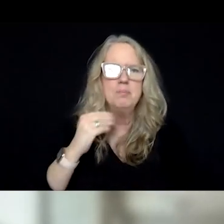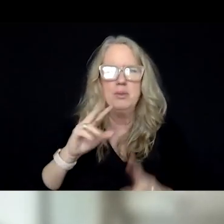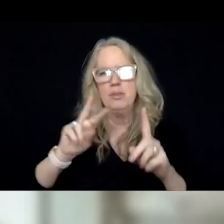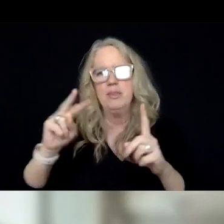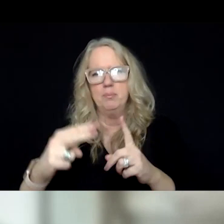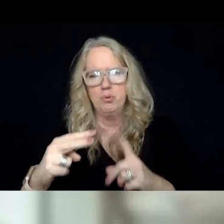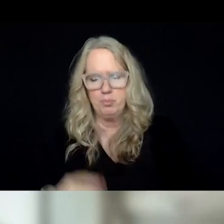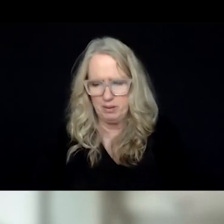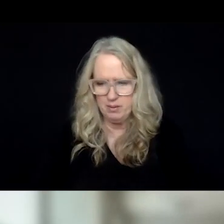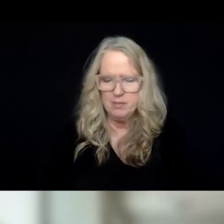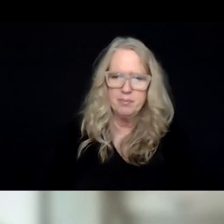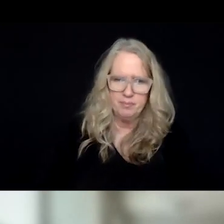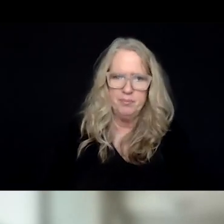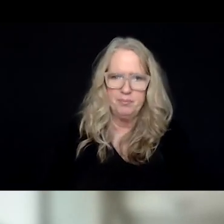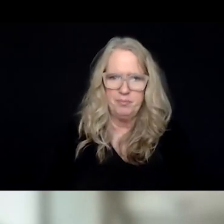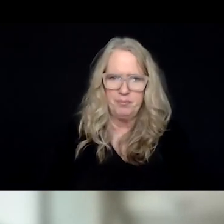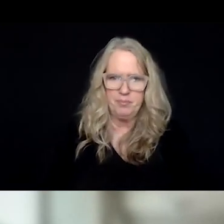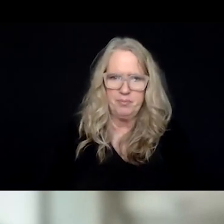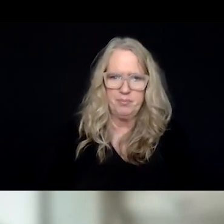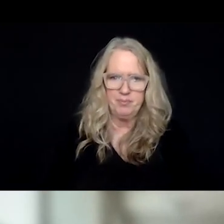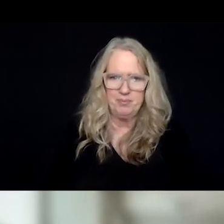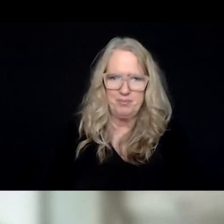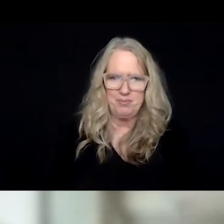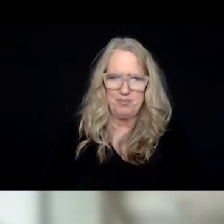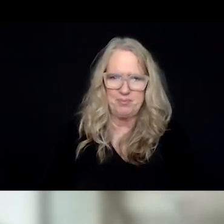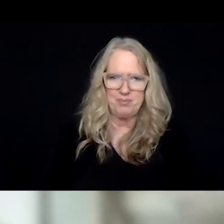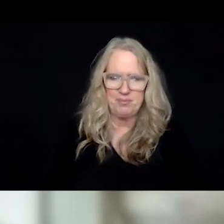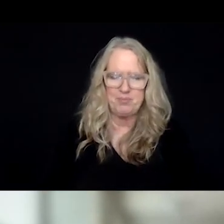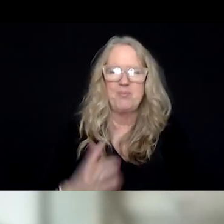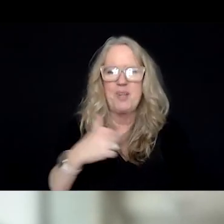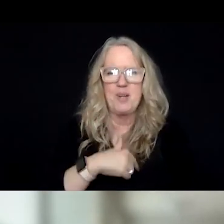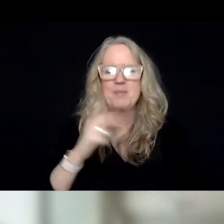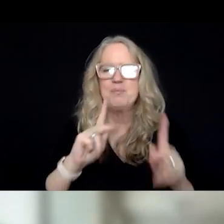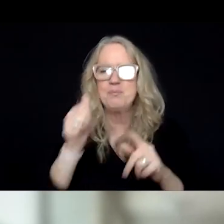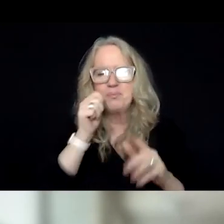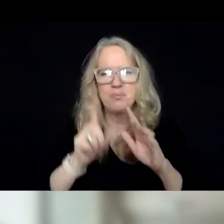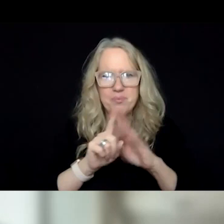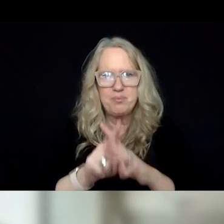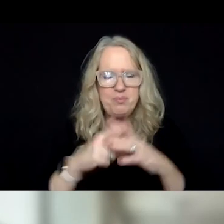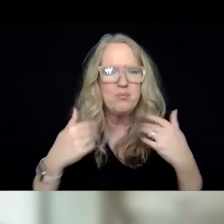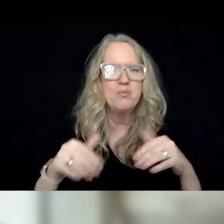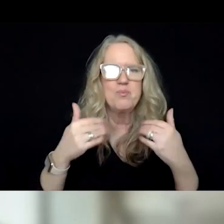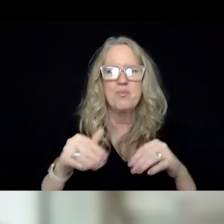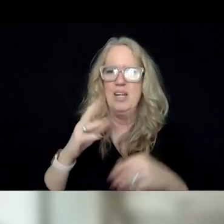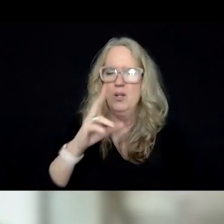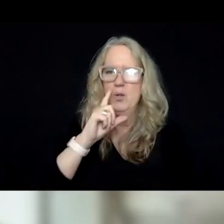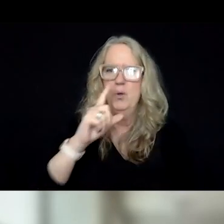SO WE KNOW THAT THERE IS A SIGNIFICANT OVERREPRESENTATION OF